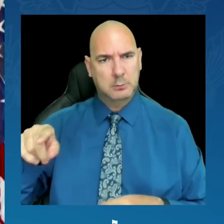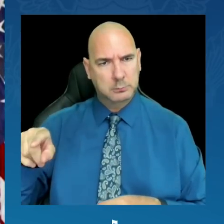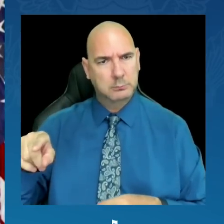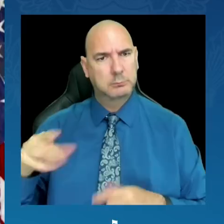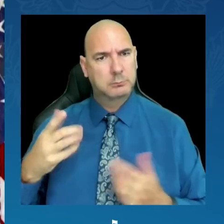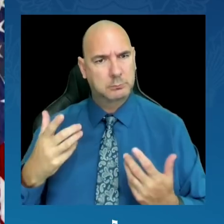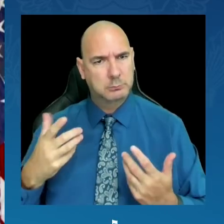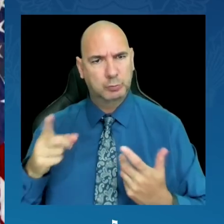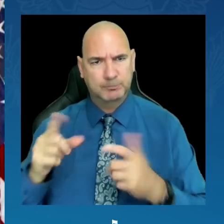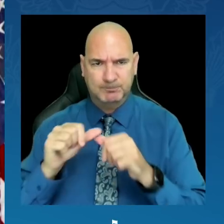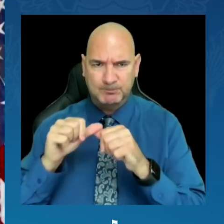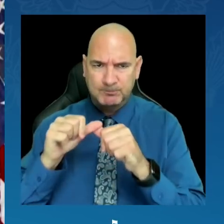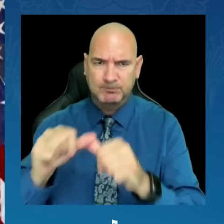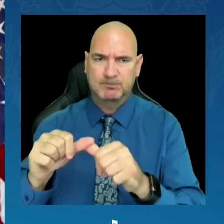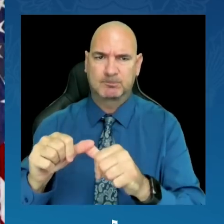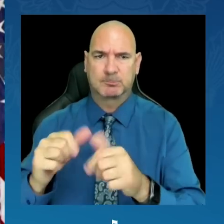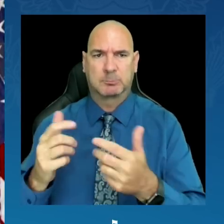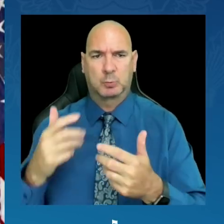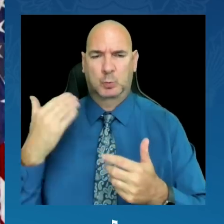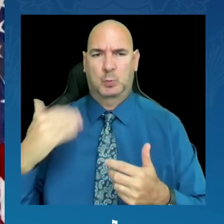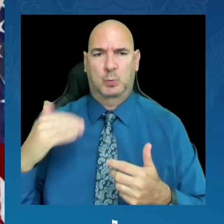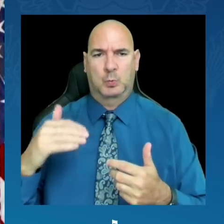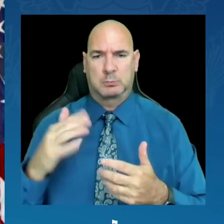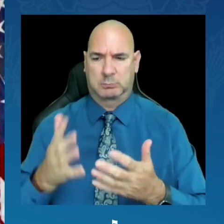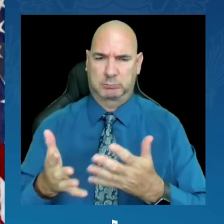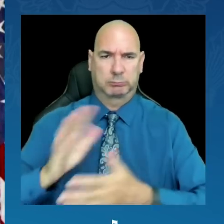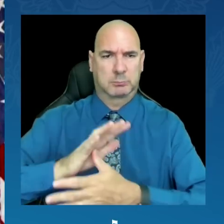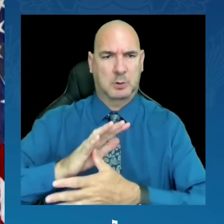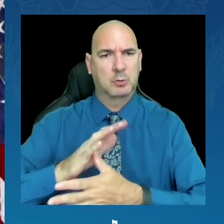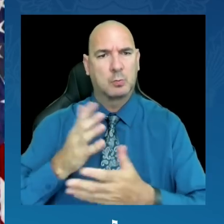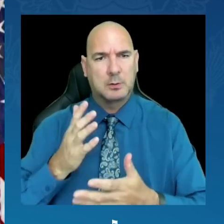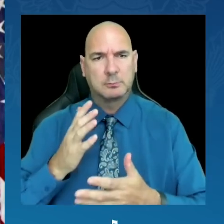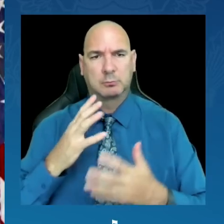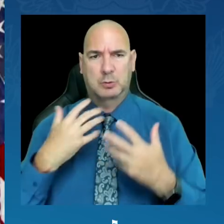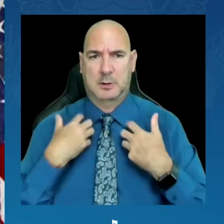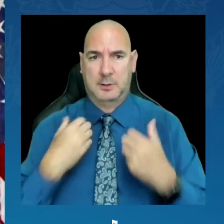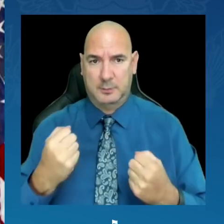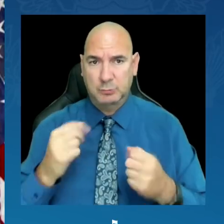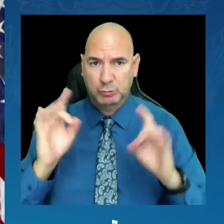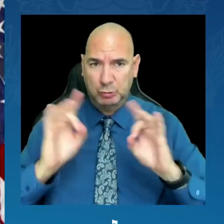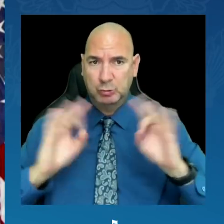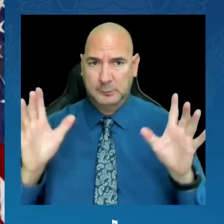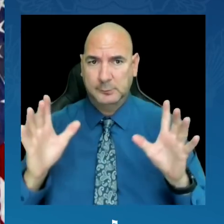as a priority as vice president. There has never been an administration